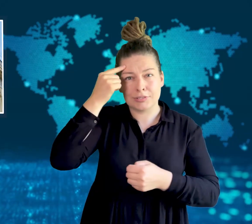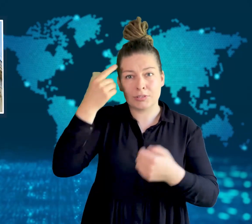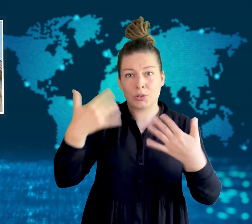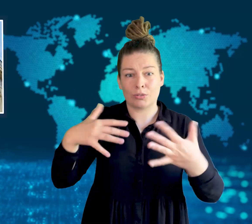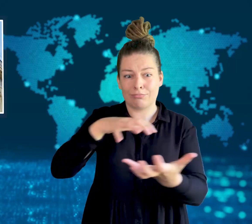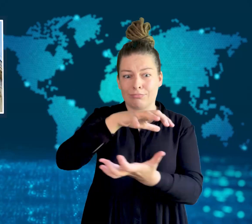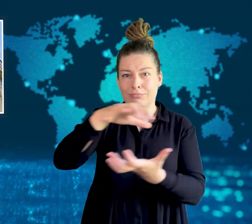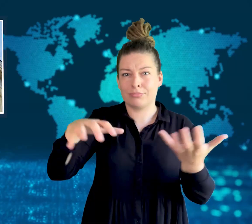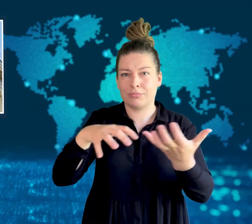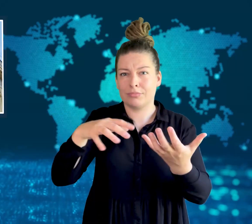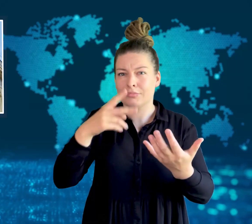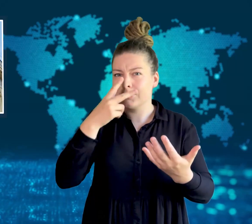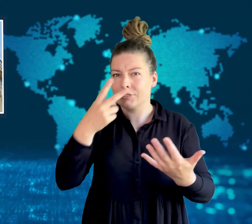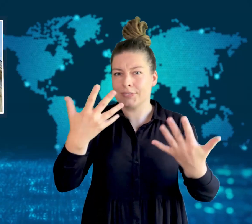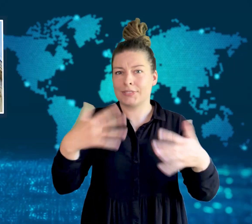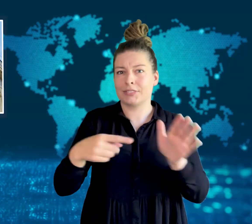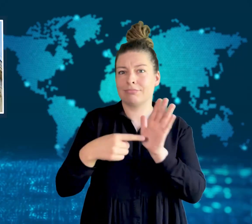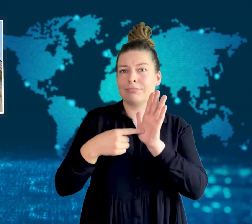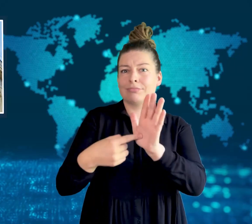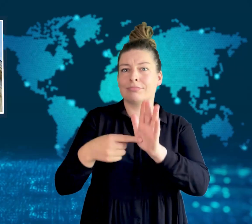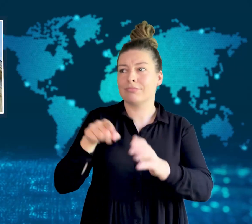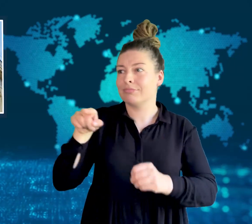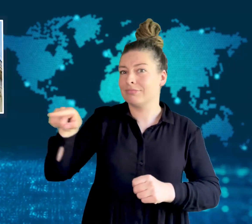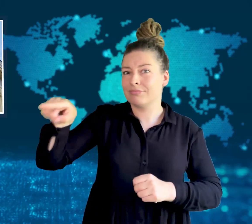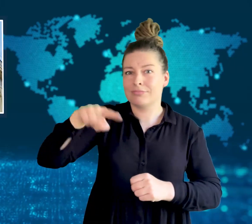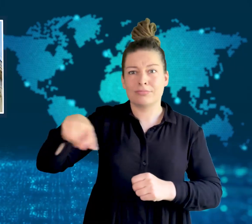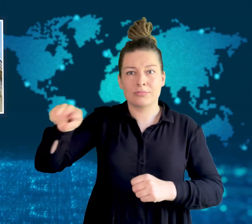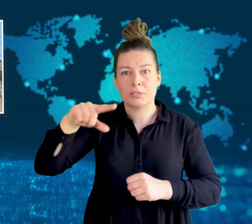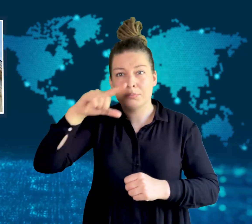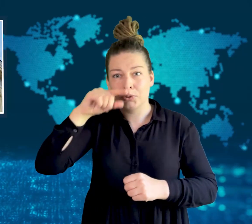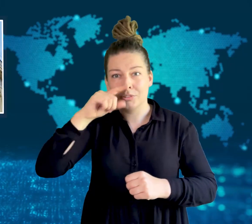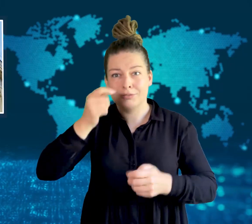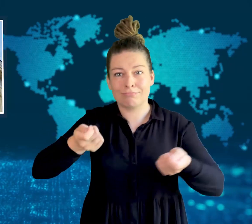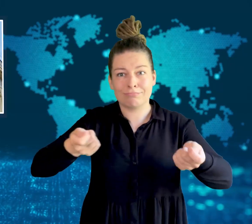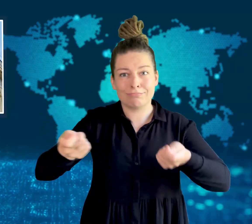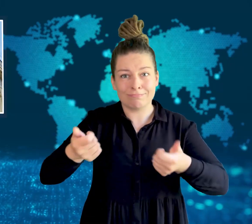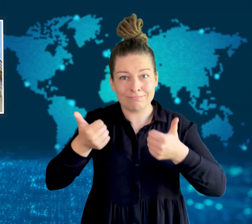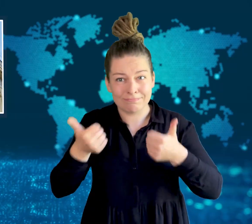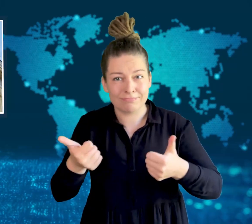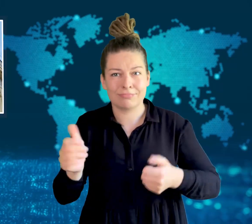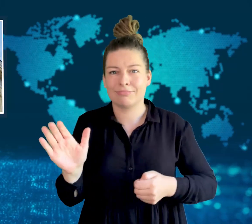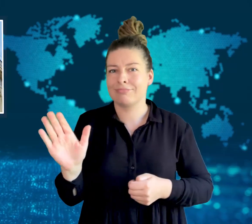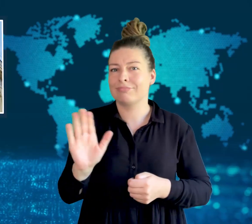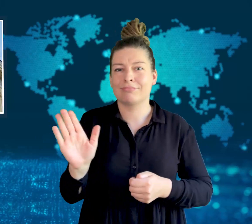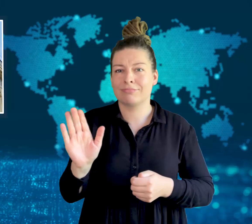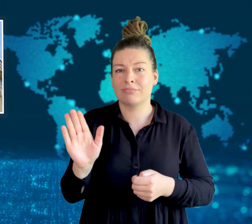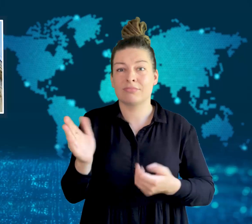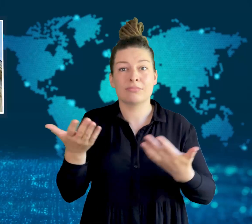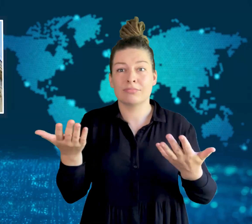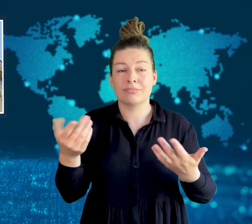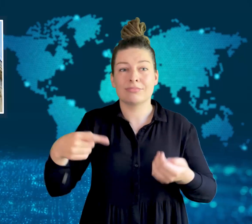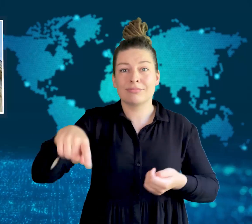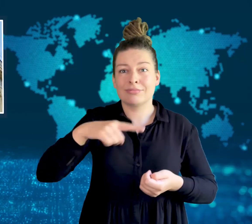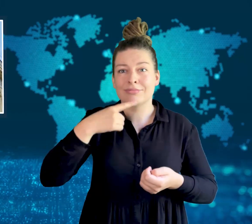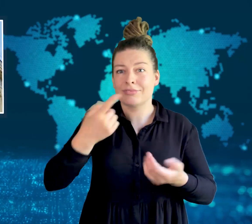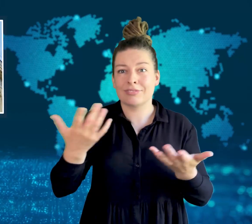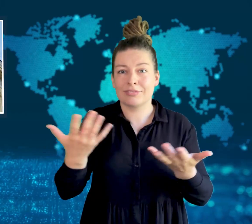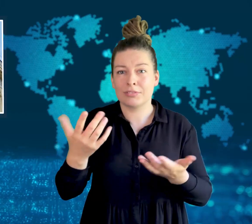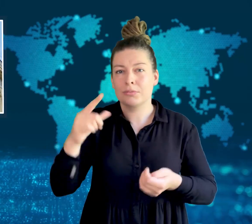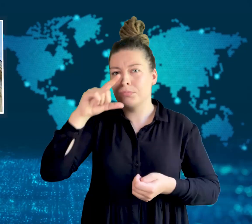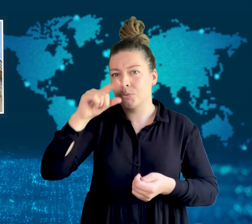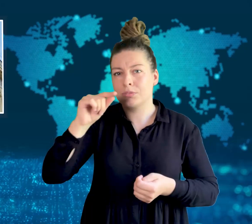Many believe the insurrection had already hurt Putin's leadership.